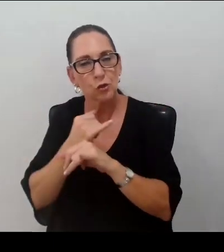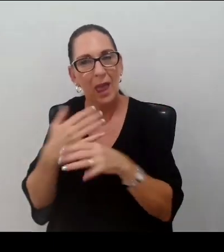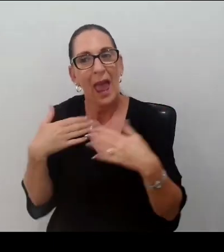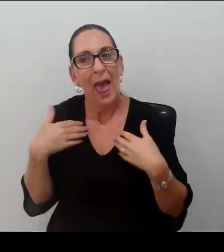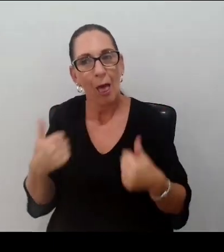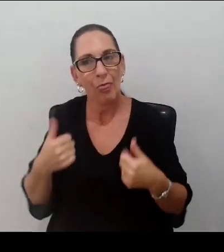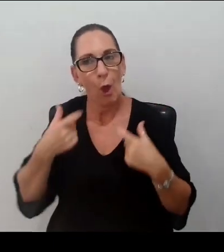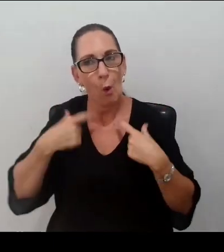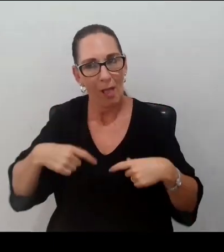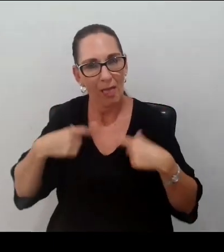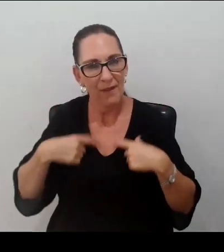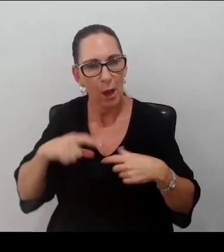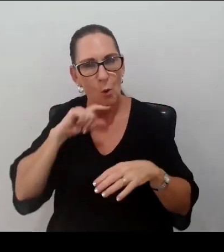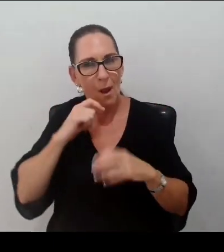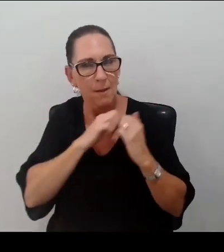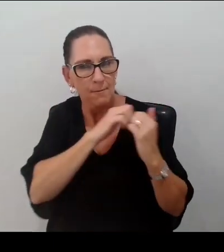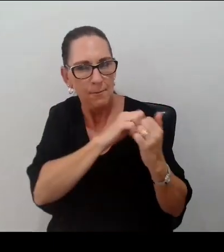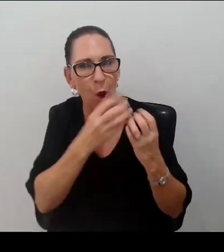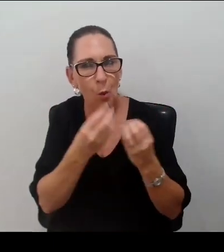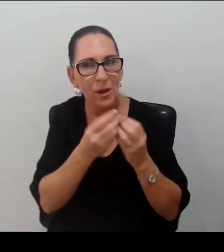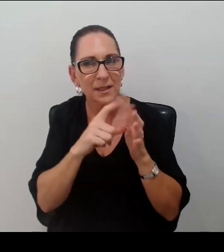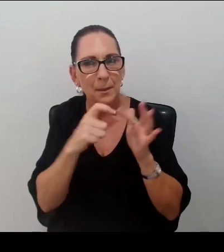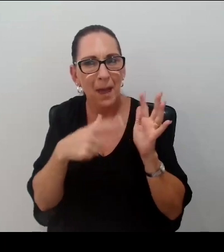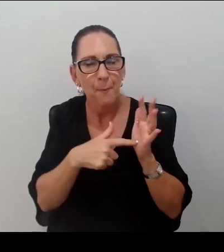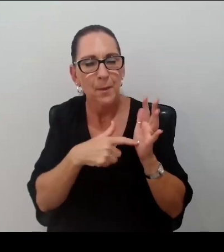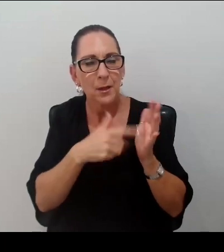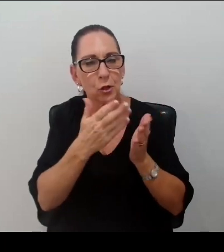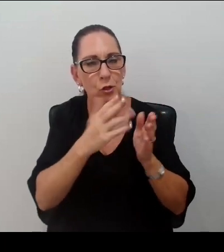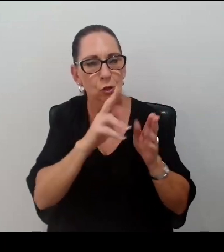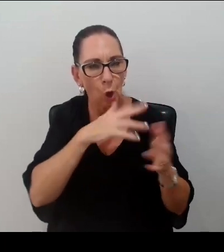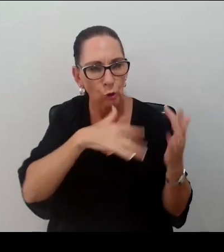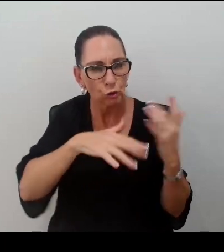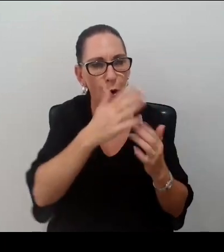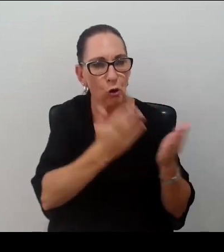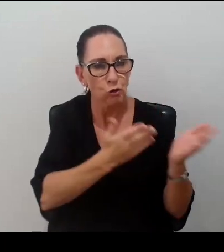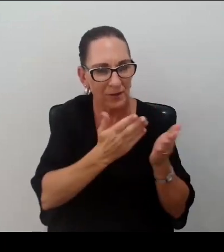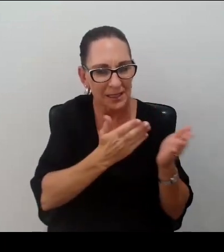work with the Department of Social Services, the NDIS Commission, and State and Territory